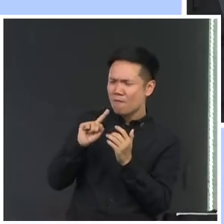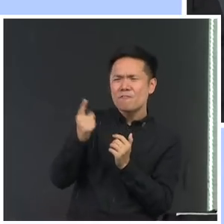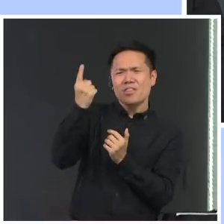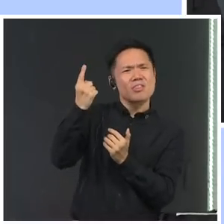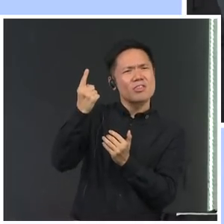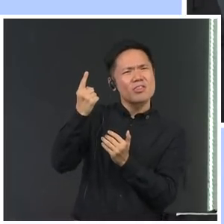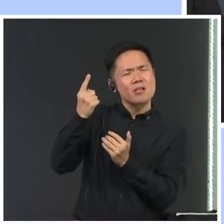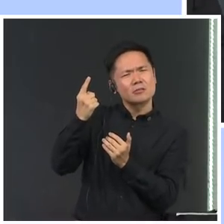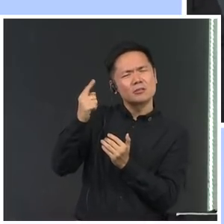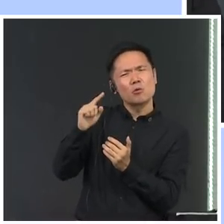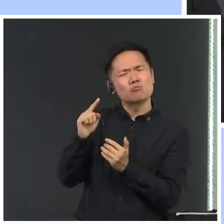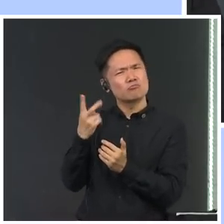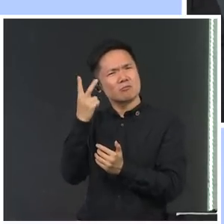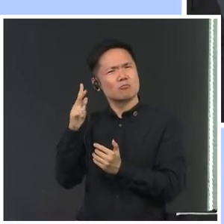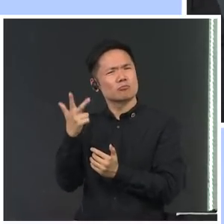I could have multiple mother tongues.